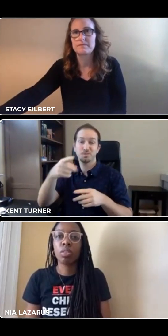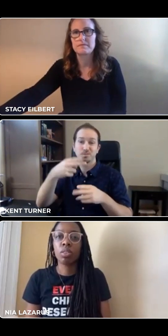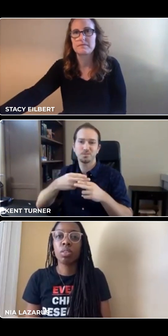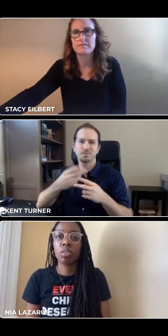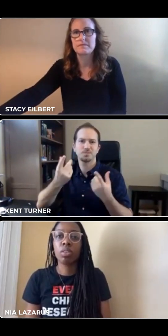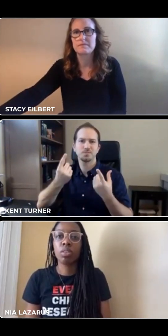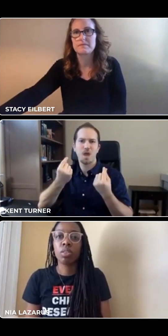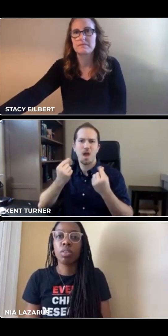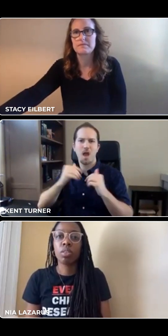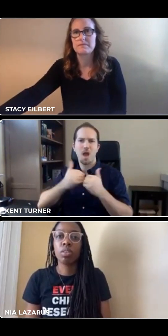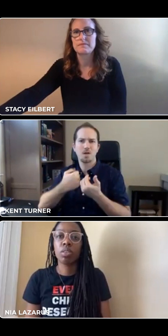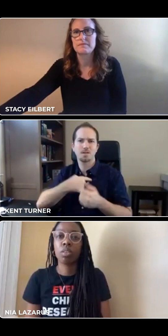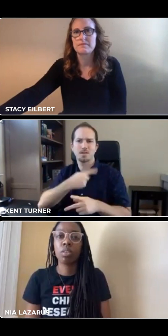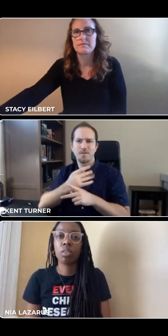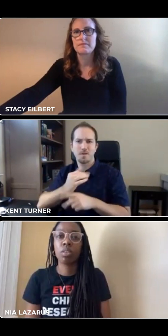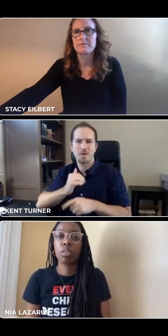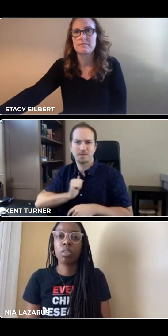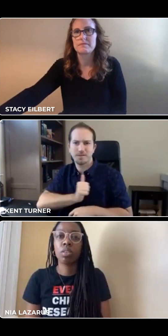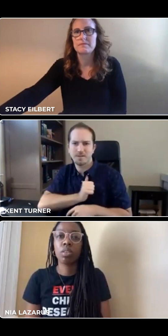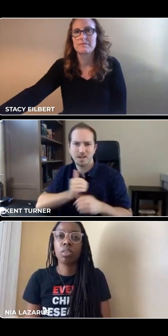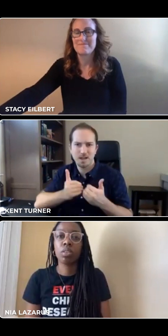including that last quarter.